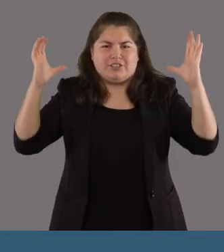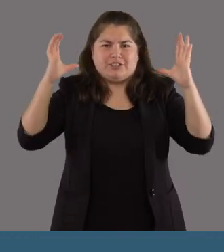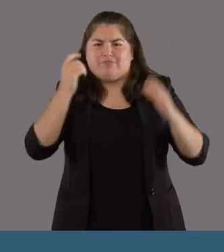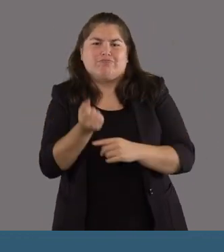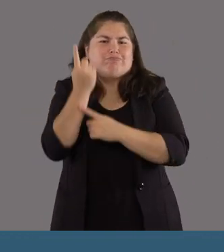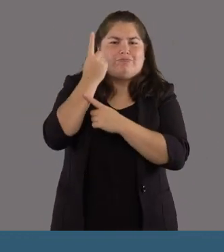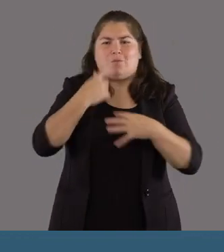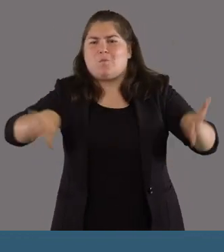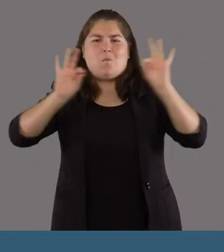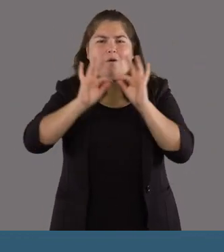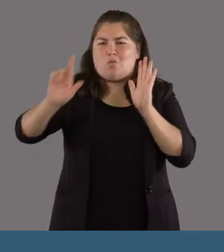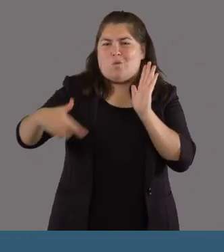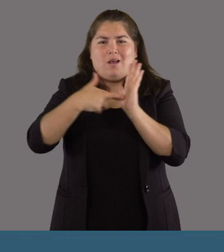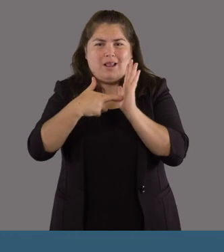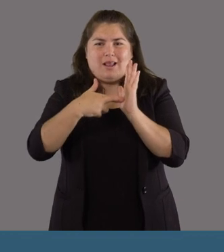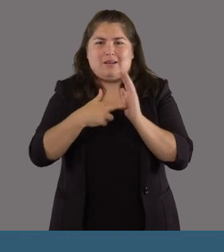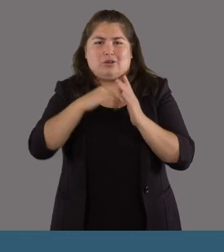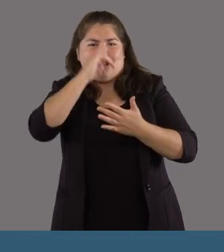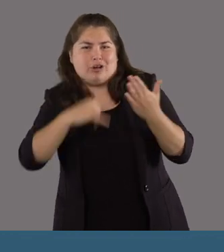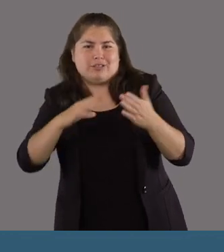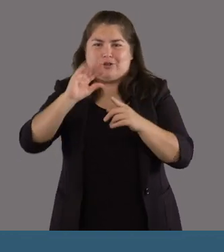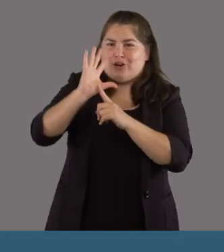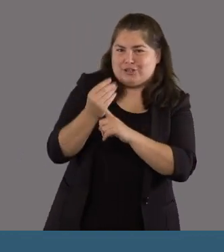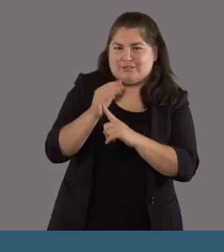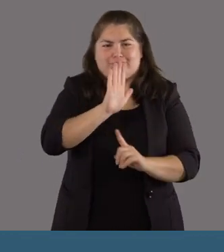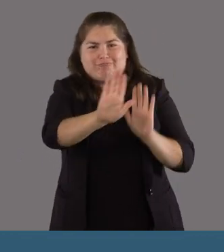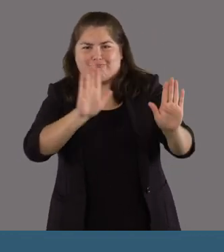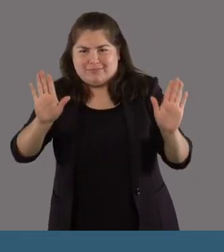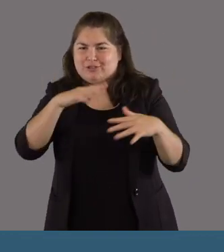* the importance and role of arts and culture to Indigenous communities